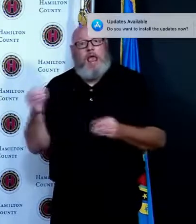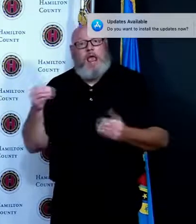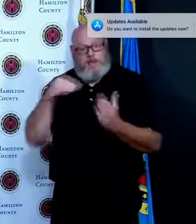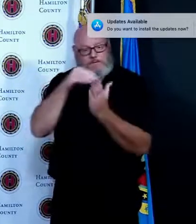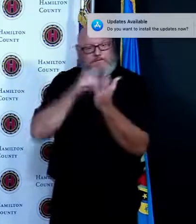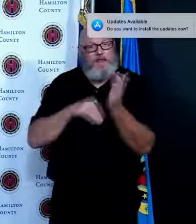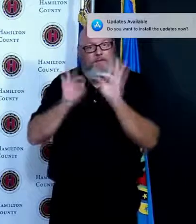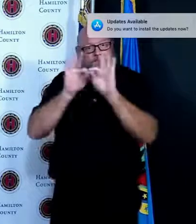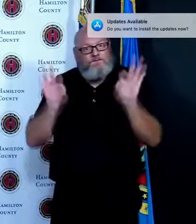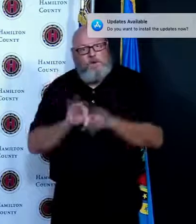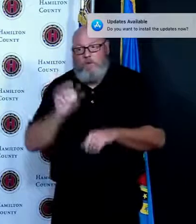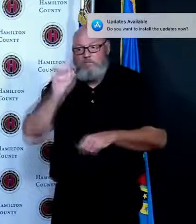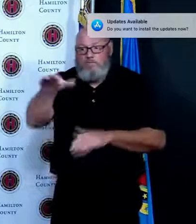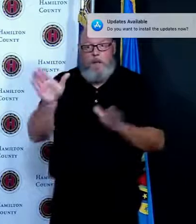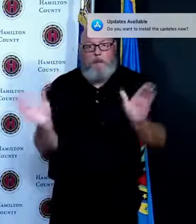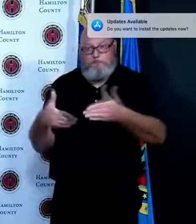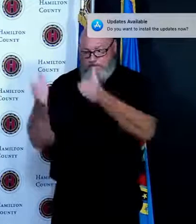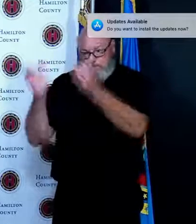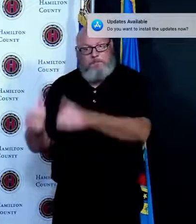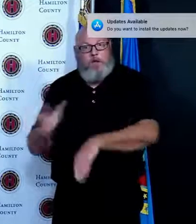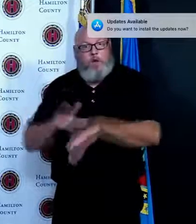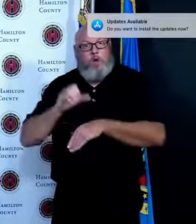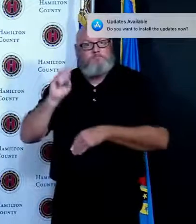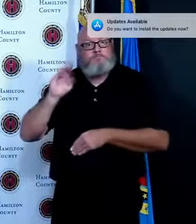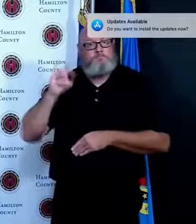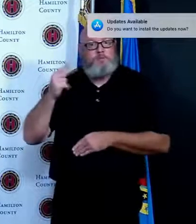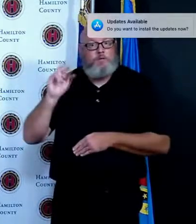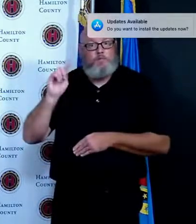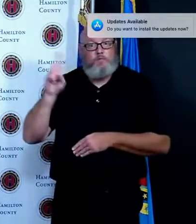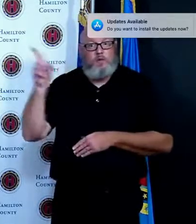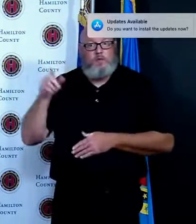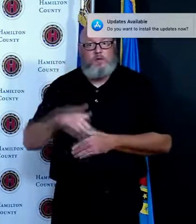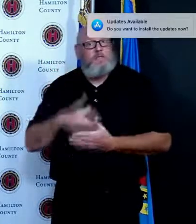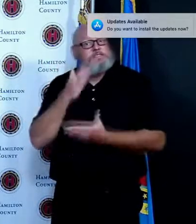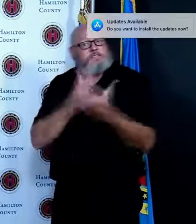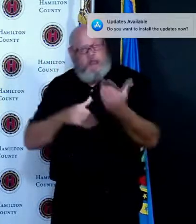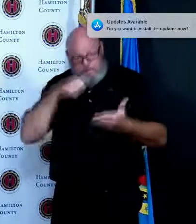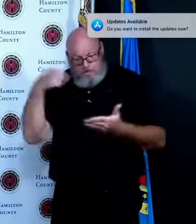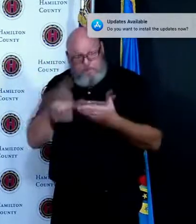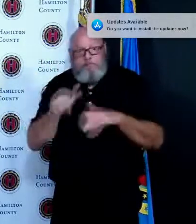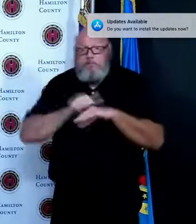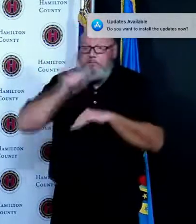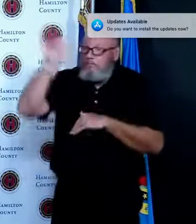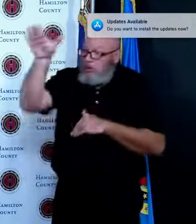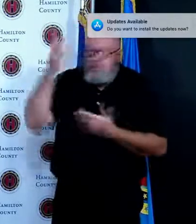community are putting them in the mail and getting them to the BOE in that way but we have had